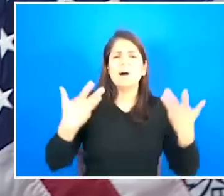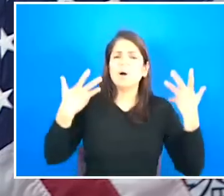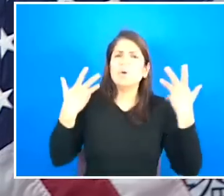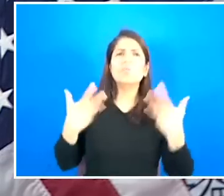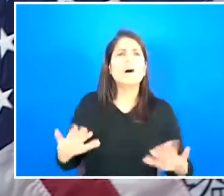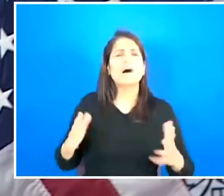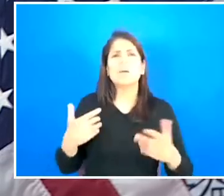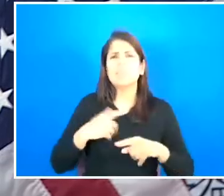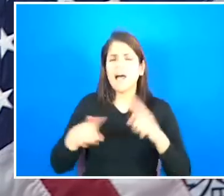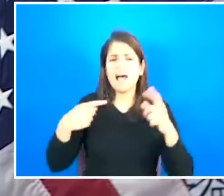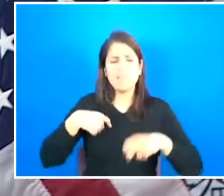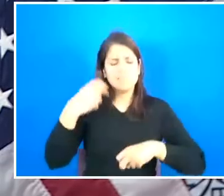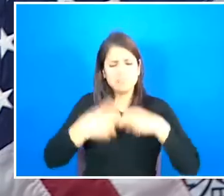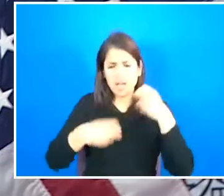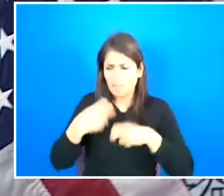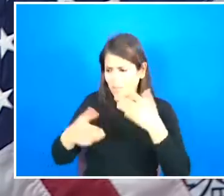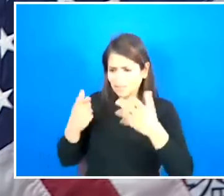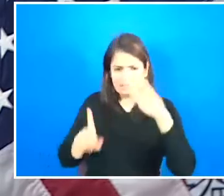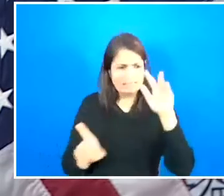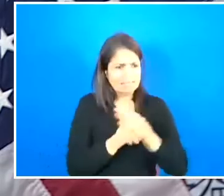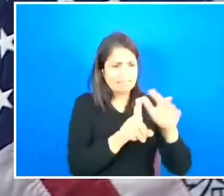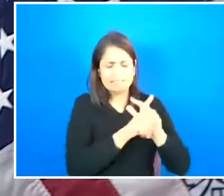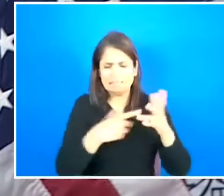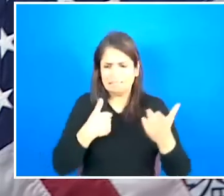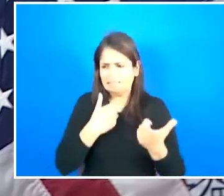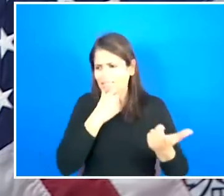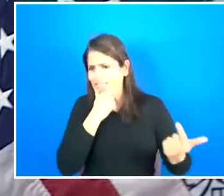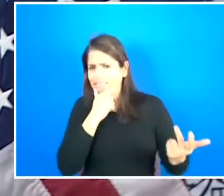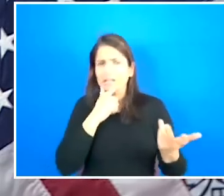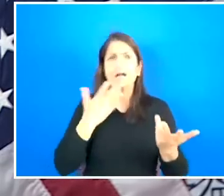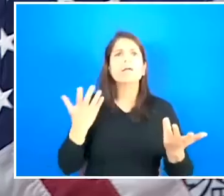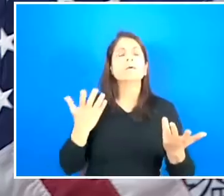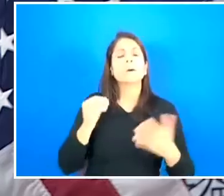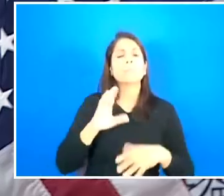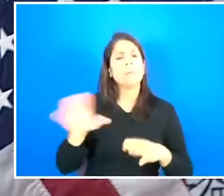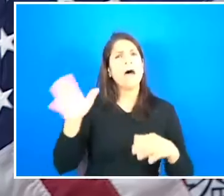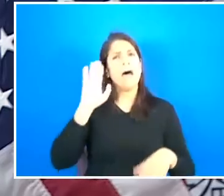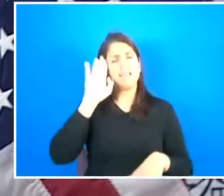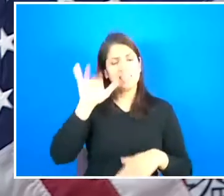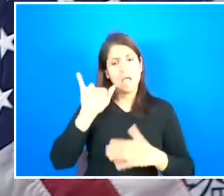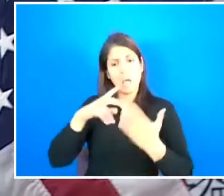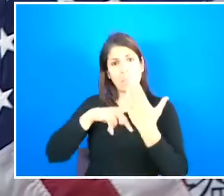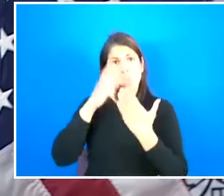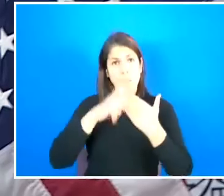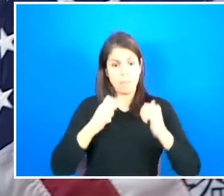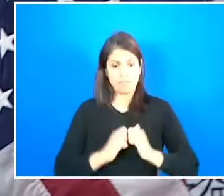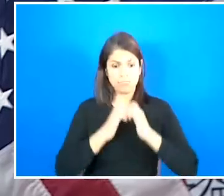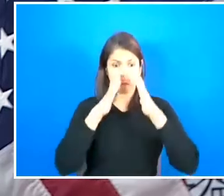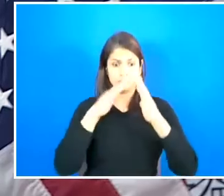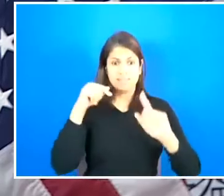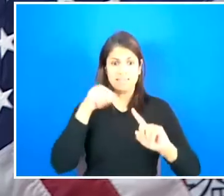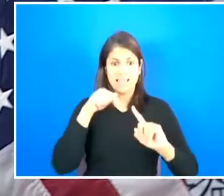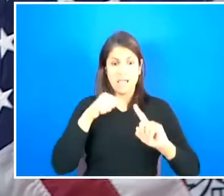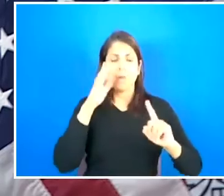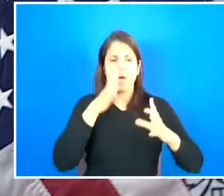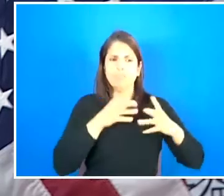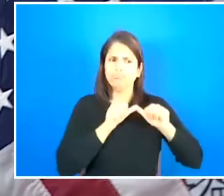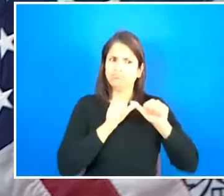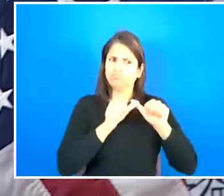THAT WAS SOETMHI NGWE DECIDED WE WOULD JUST GRUDGINGLY HAVE TO MAKE A TOUGH CHOICE ON, UTB ITWILL NCOTINUE UNQUESTIONABLY.